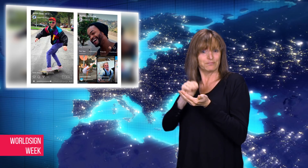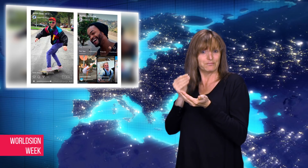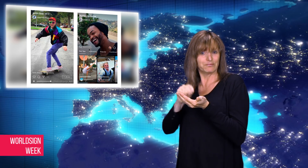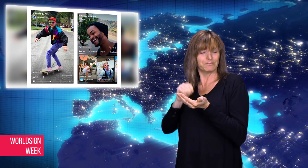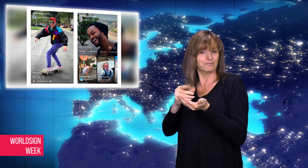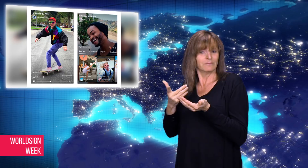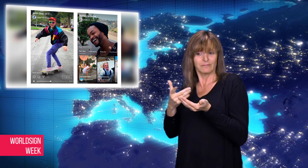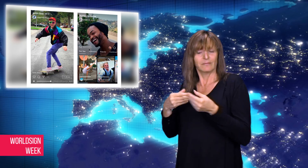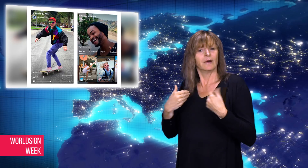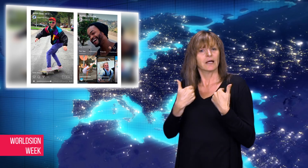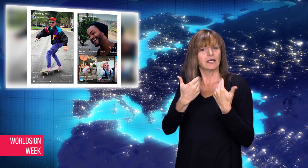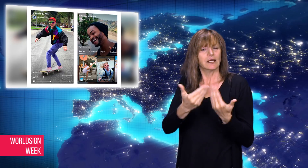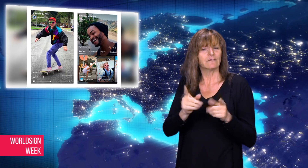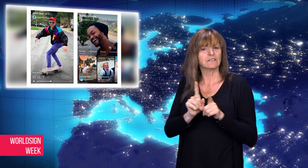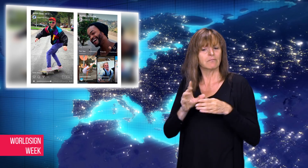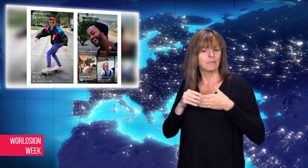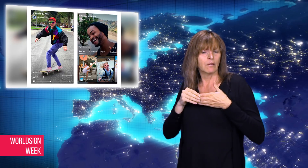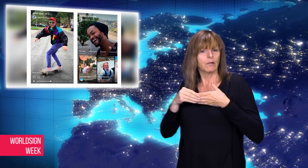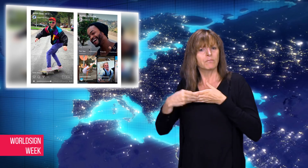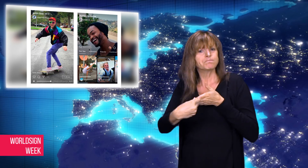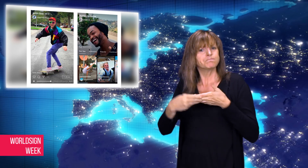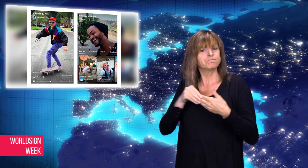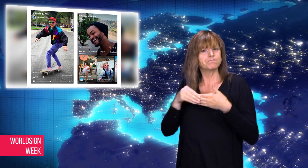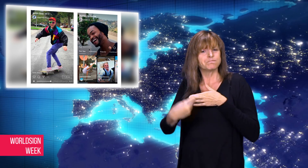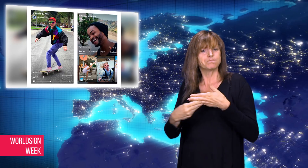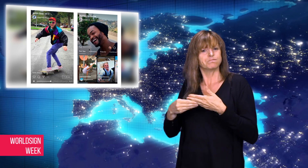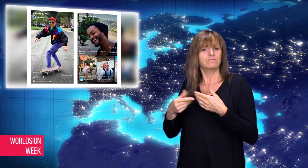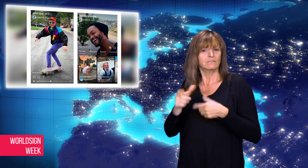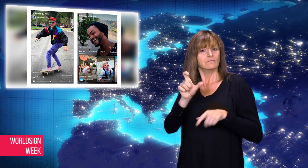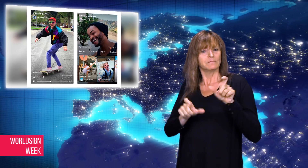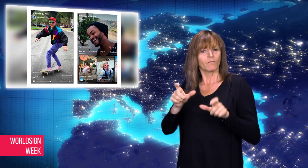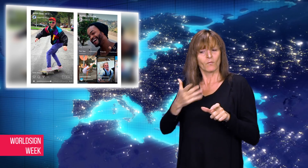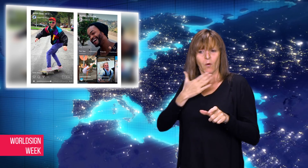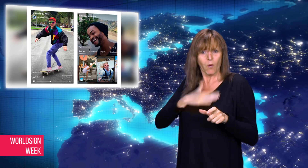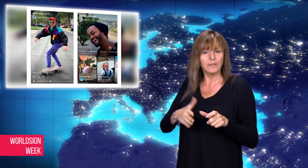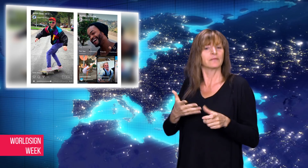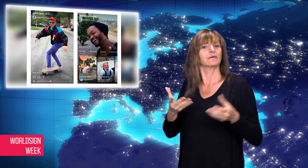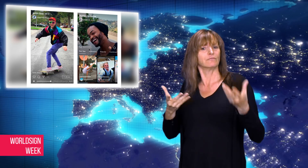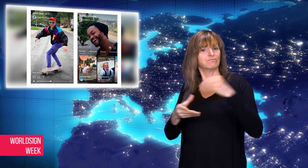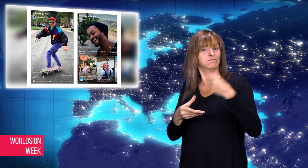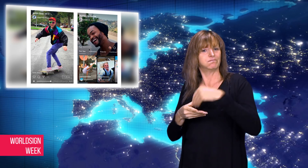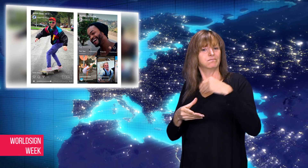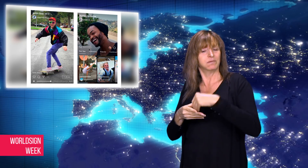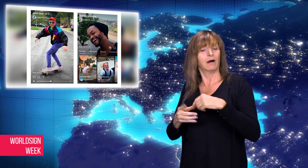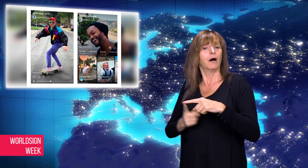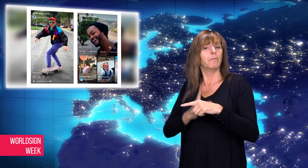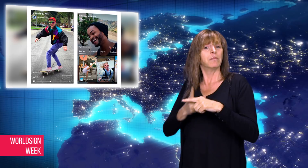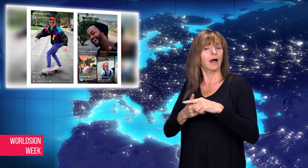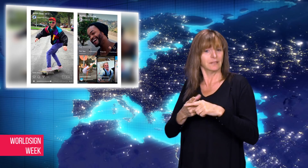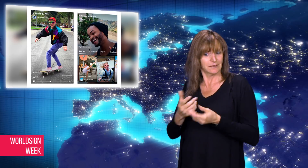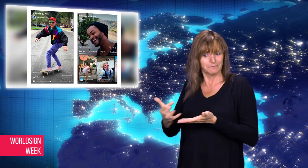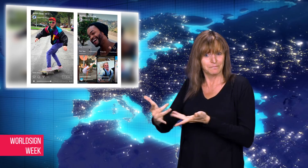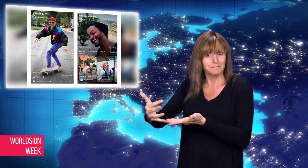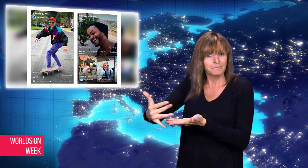for users and will generate revenues through online ads similar to